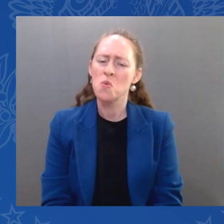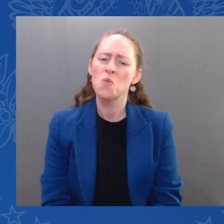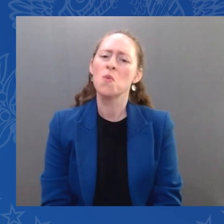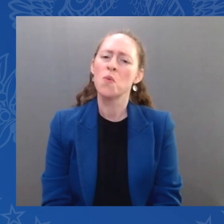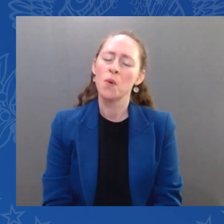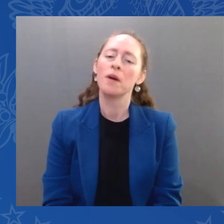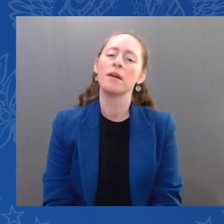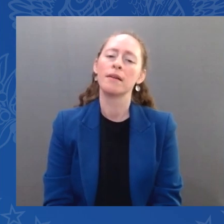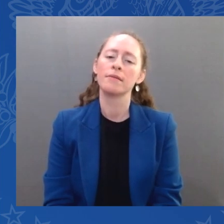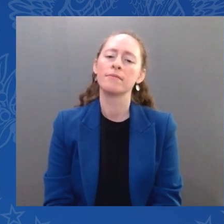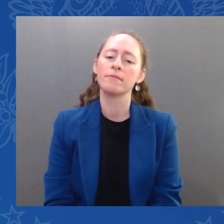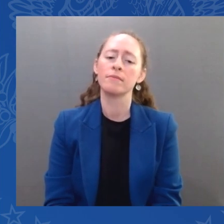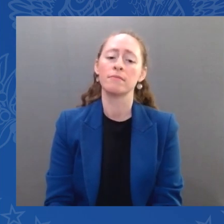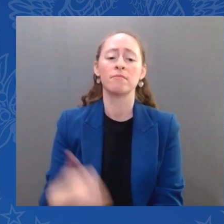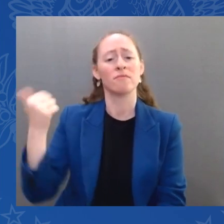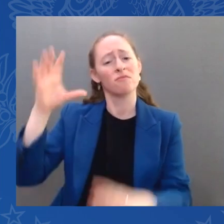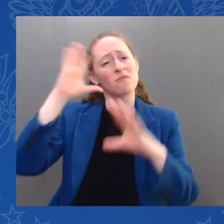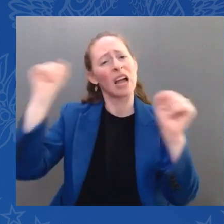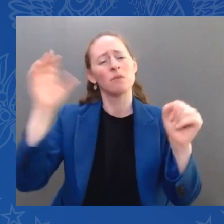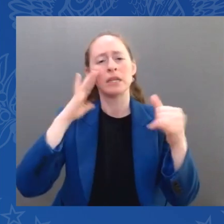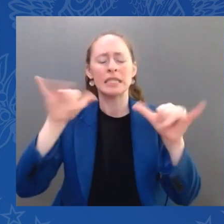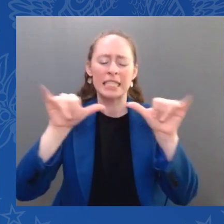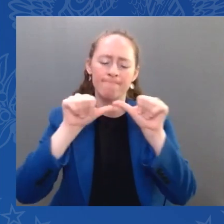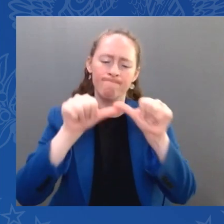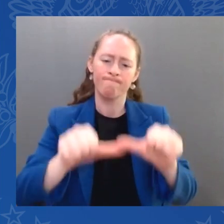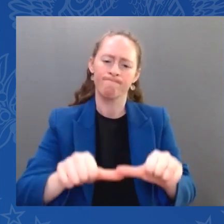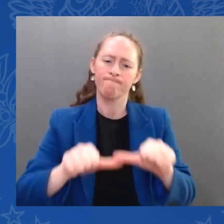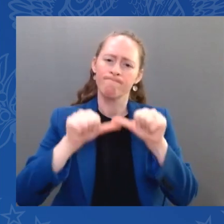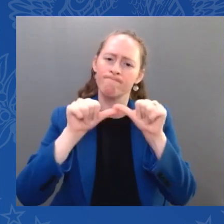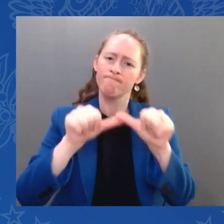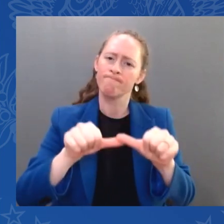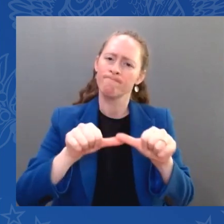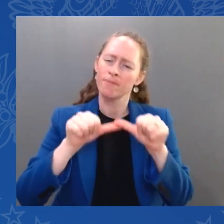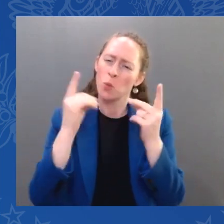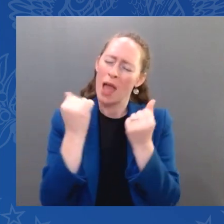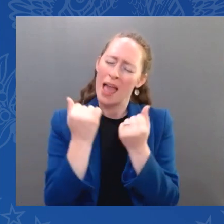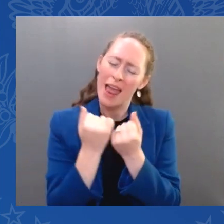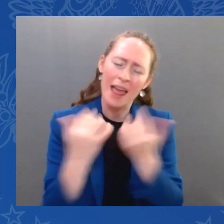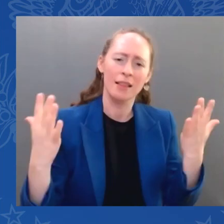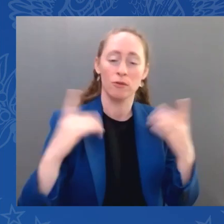And now, it is my honor to welcome Garnell Whitfield, Jr.,